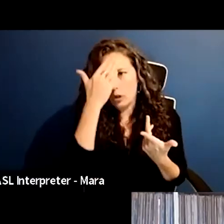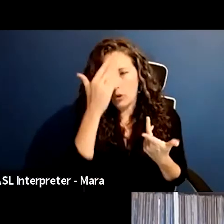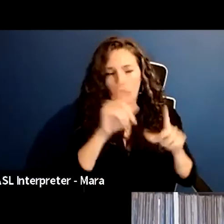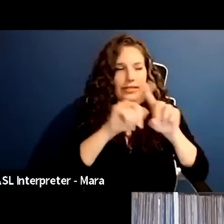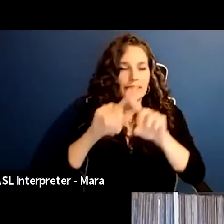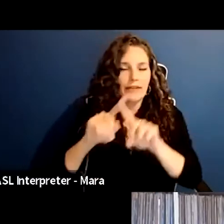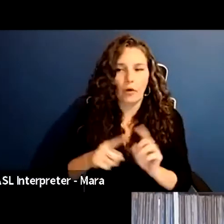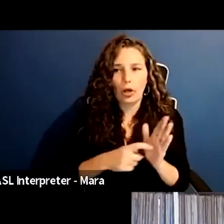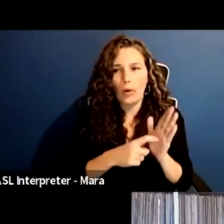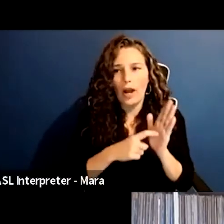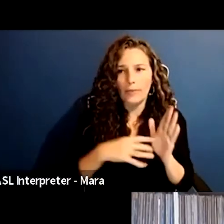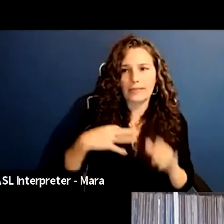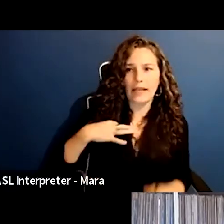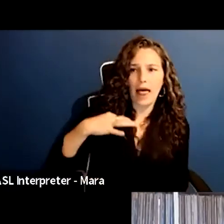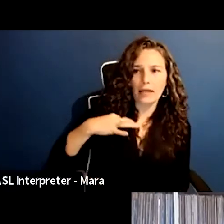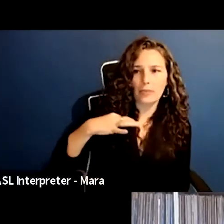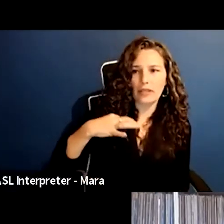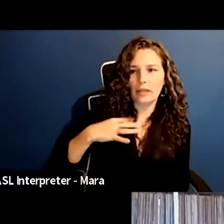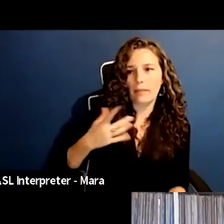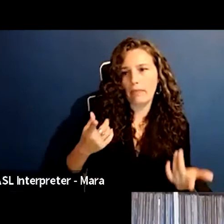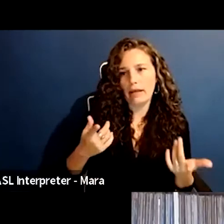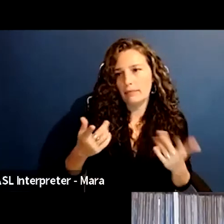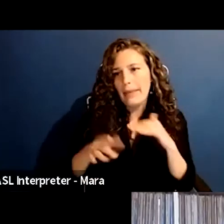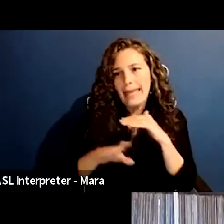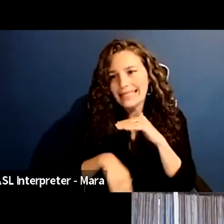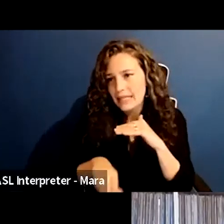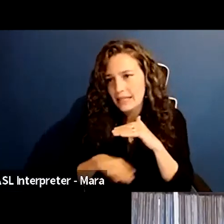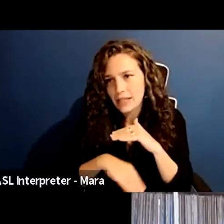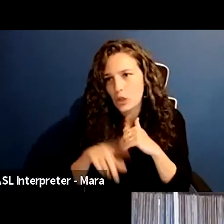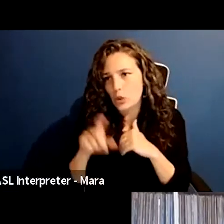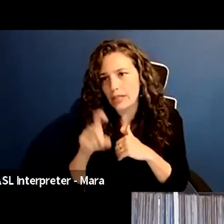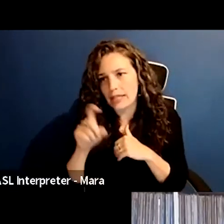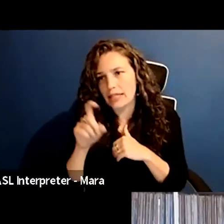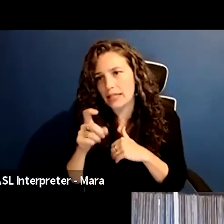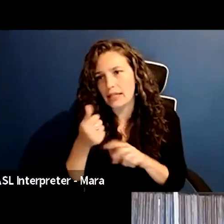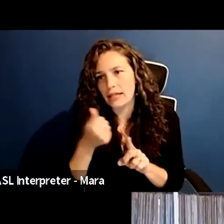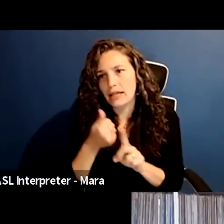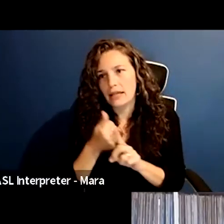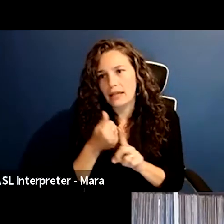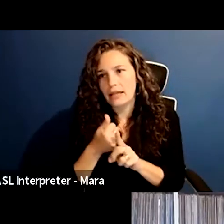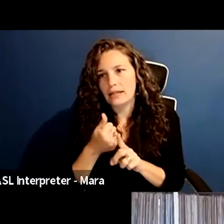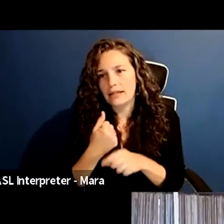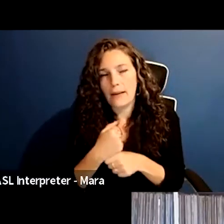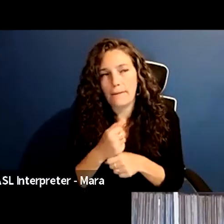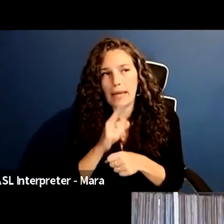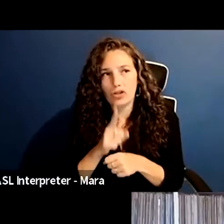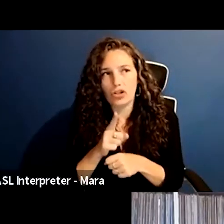but the basic eligibility is your dues need to be paid.